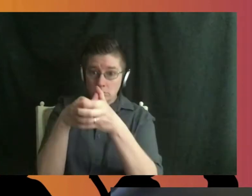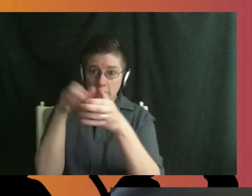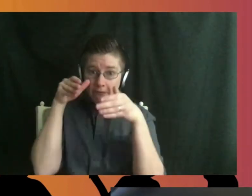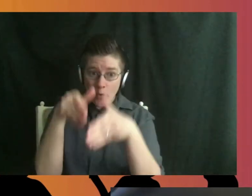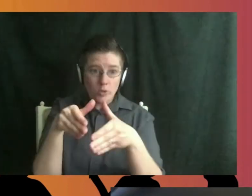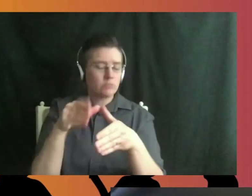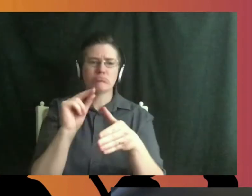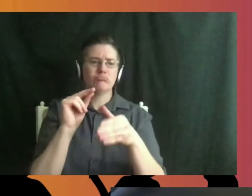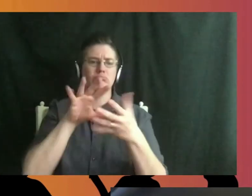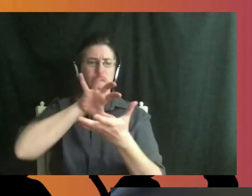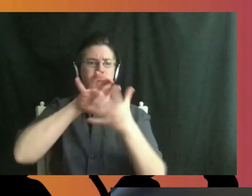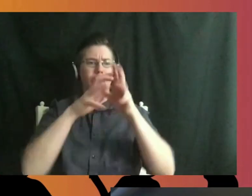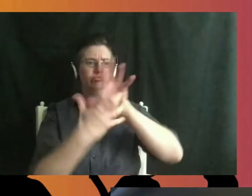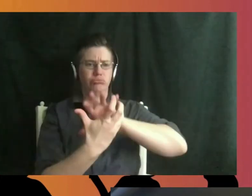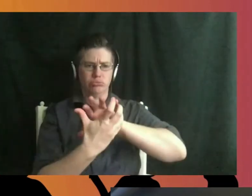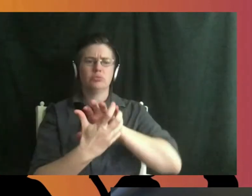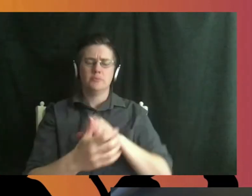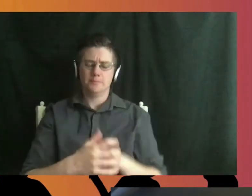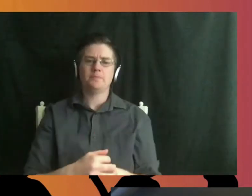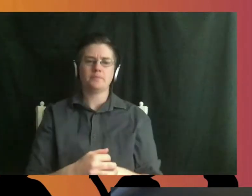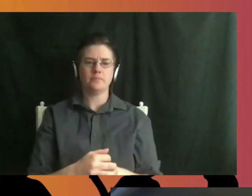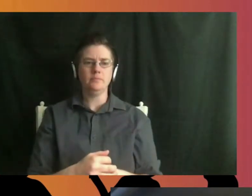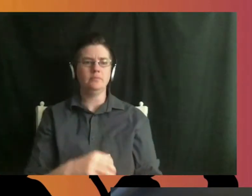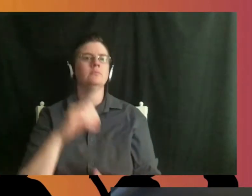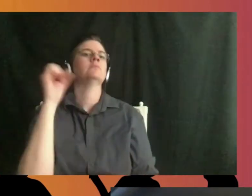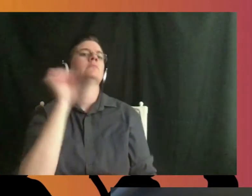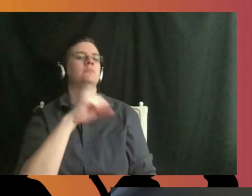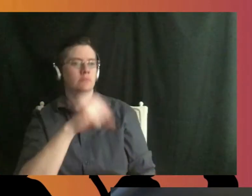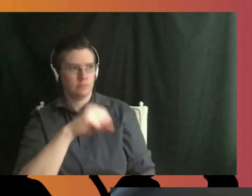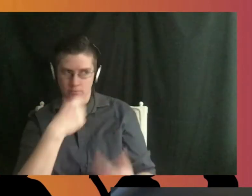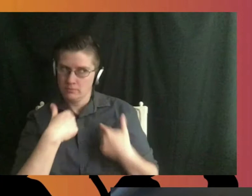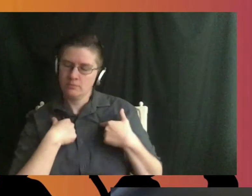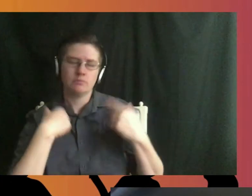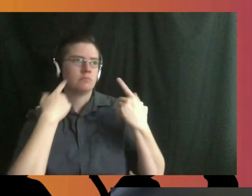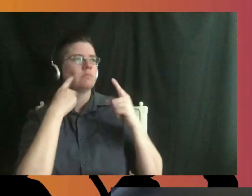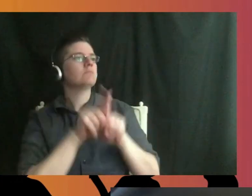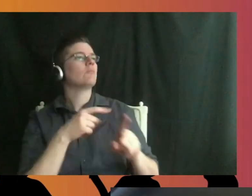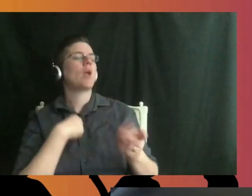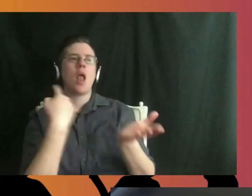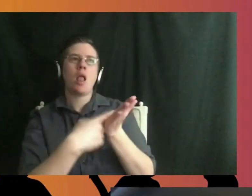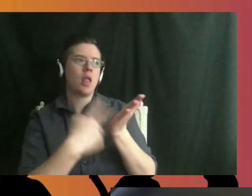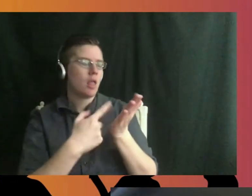yes i say that all the time i talk about how it's all black people not just like picking and